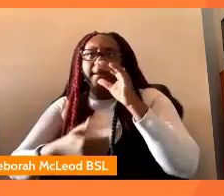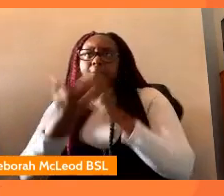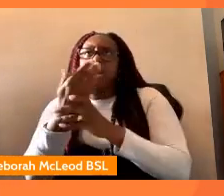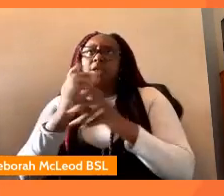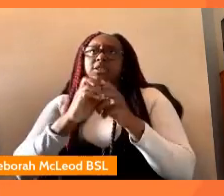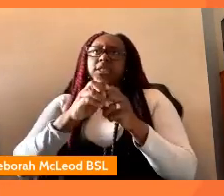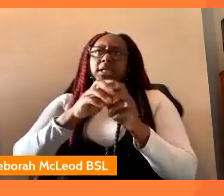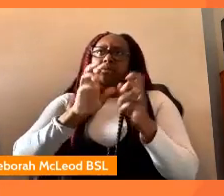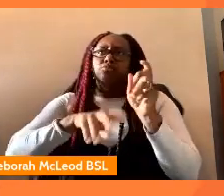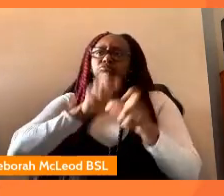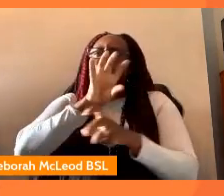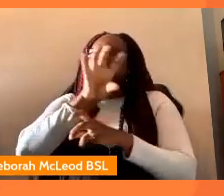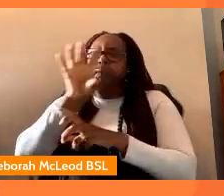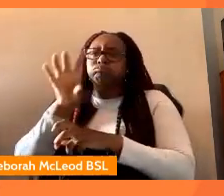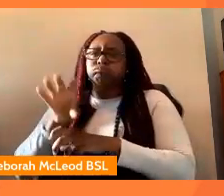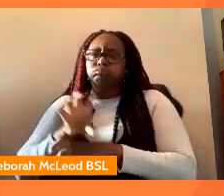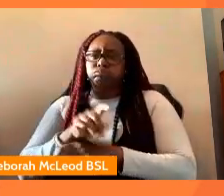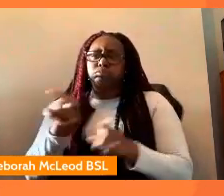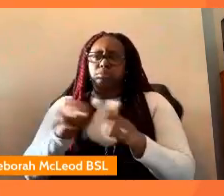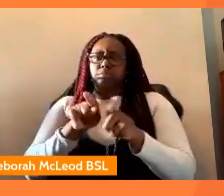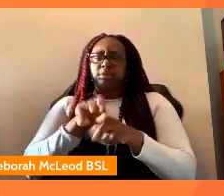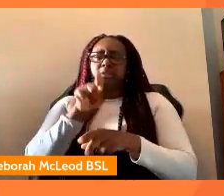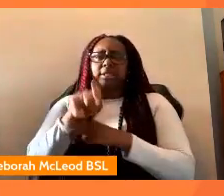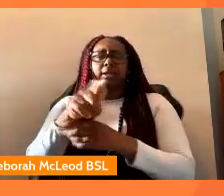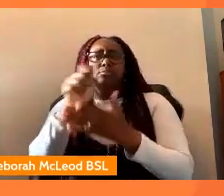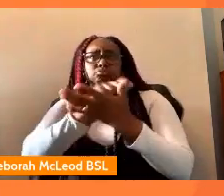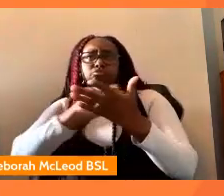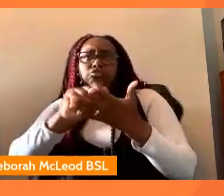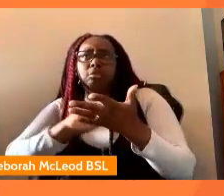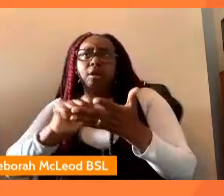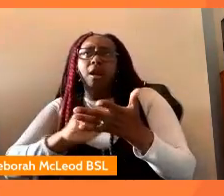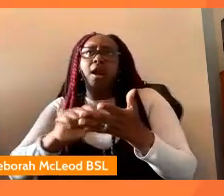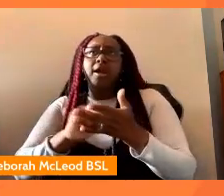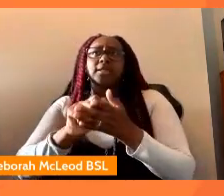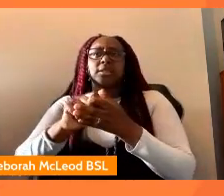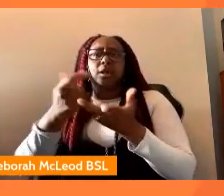In addition to this, Ian is also a writer and consultant who has produced